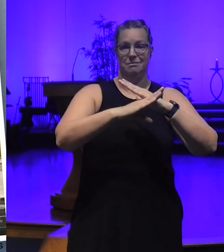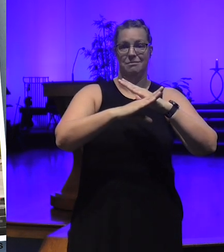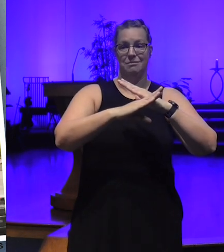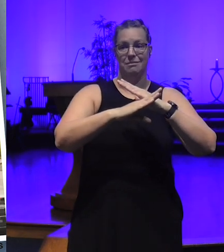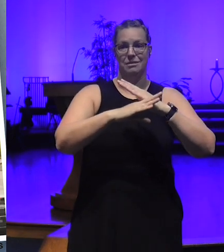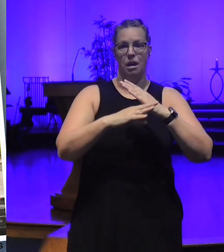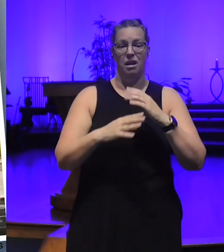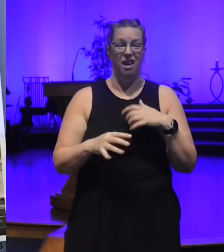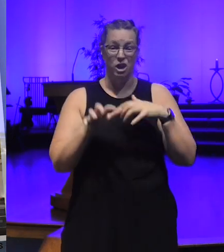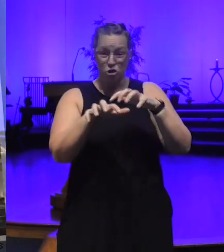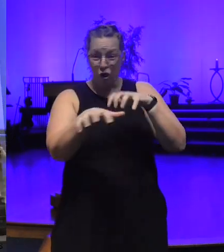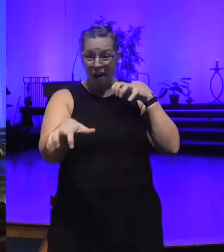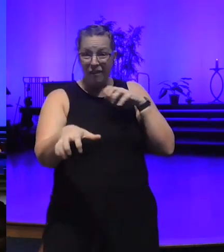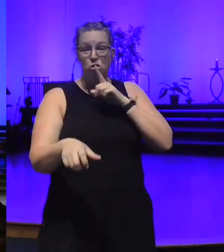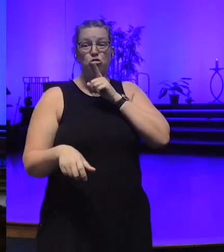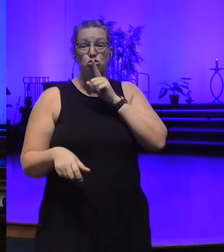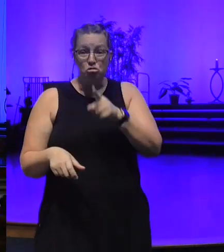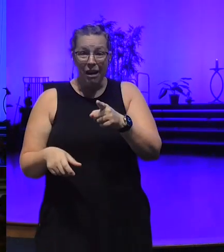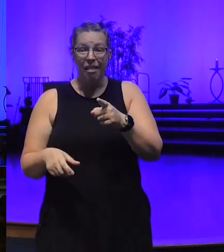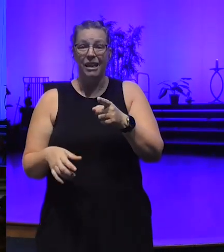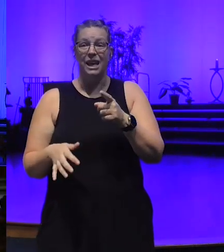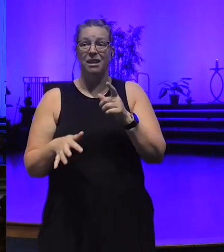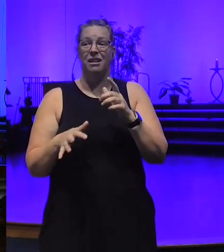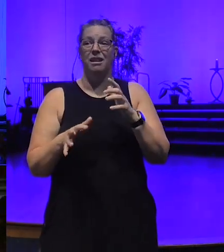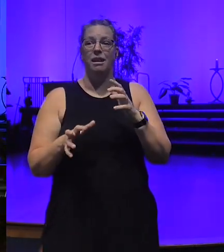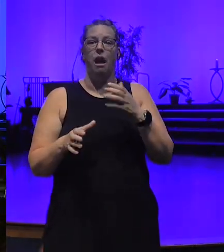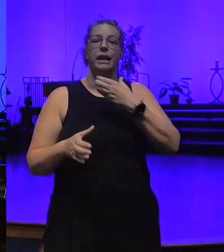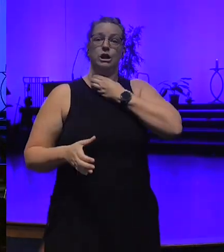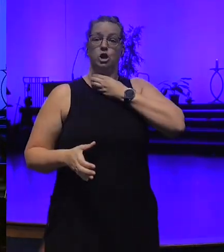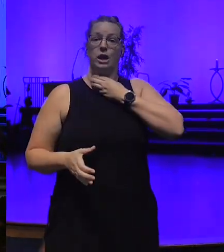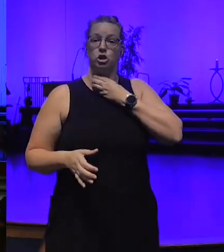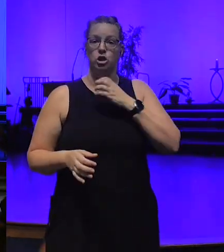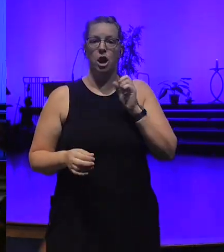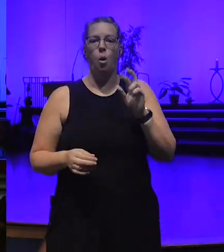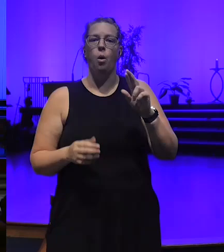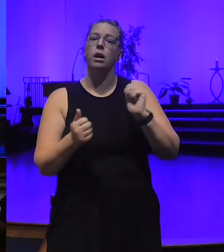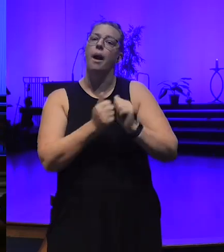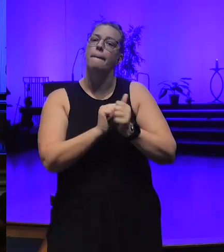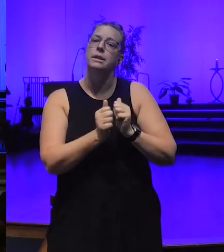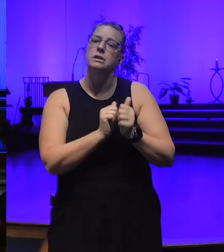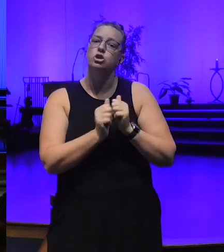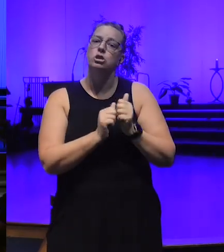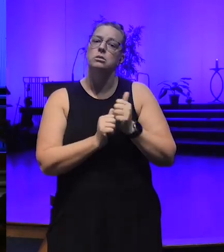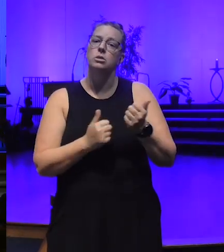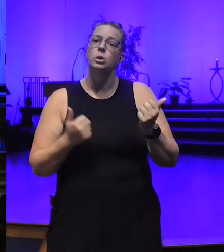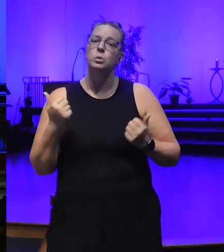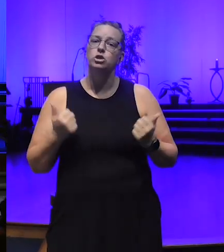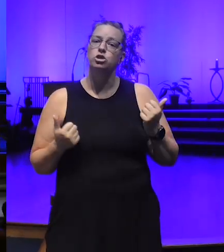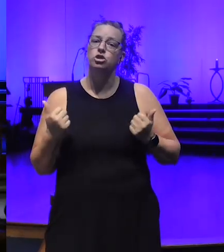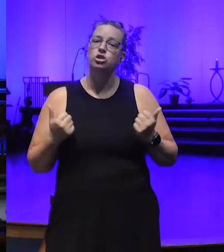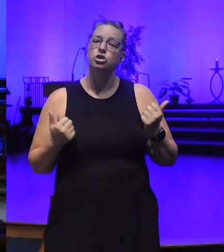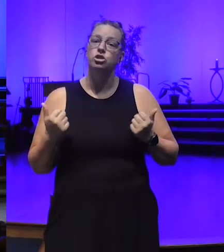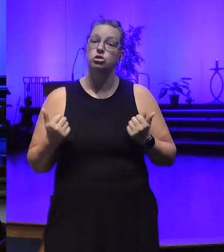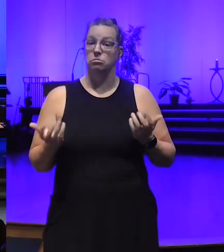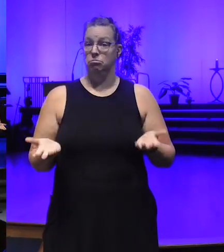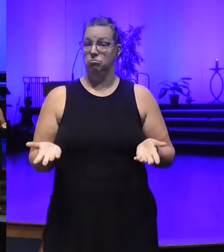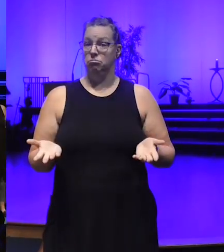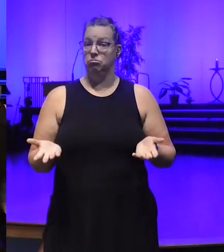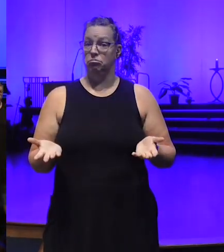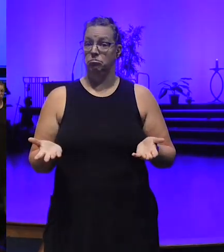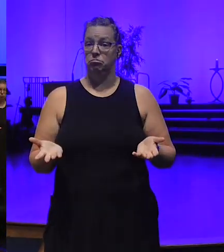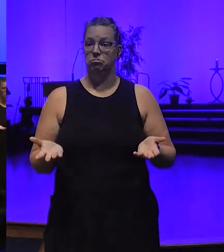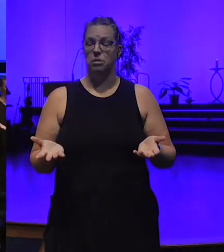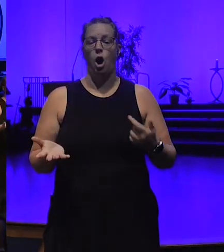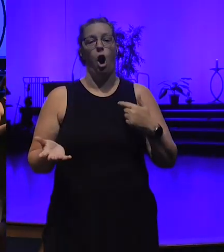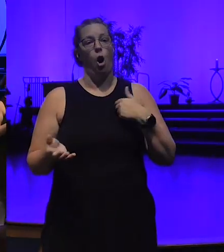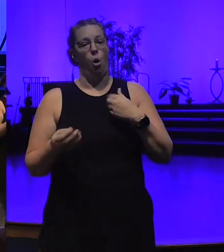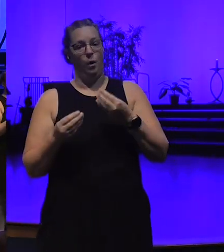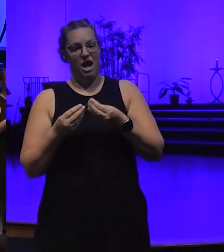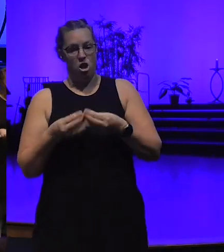traffic really the result of congestion or is it competition is it losing our composure and not